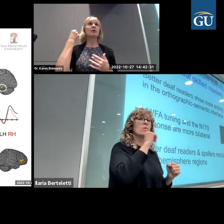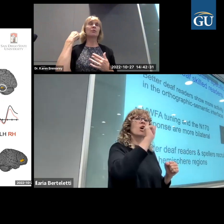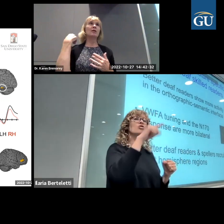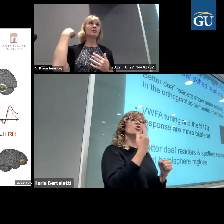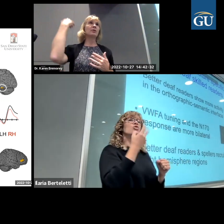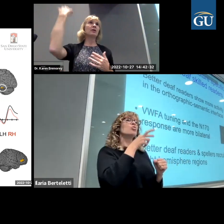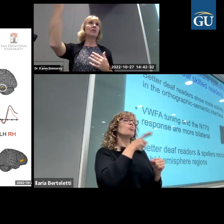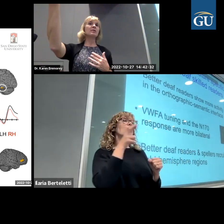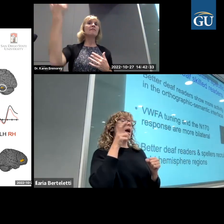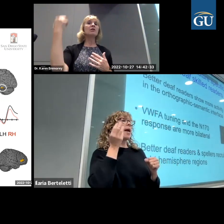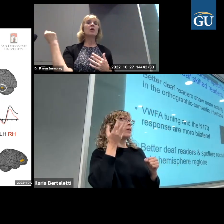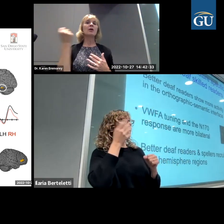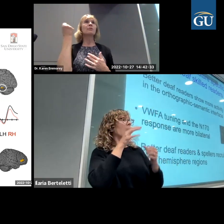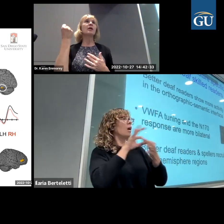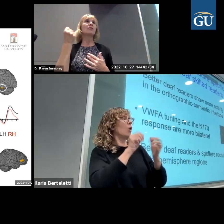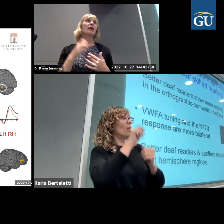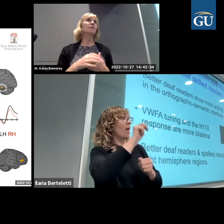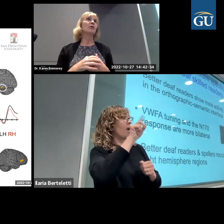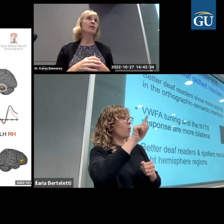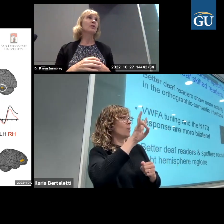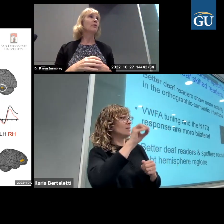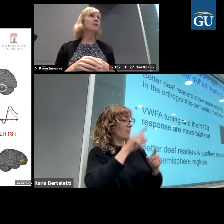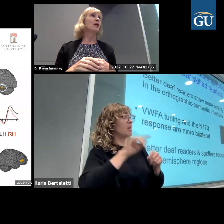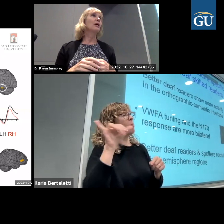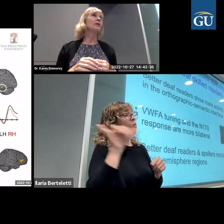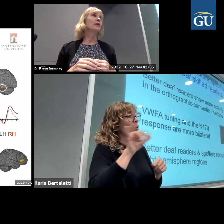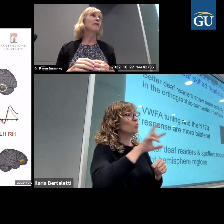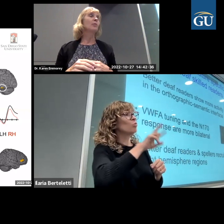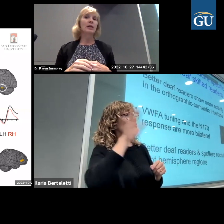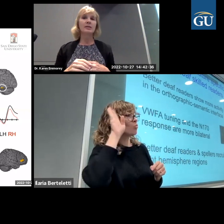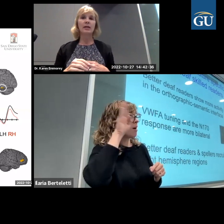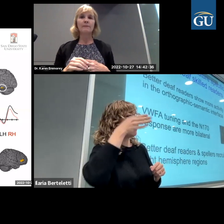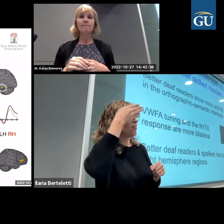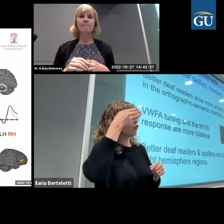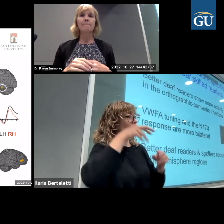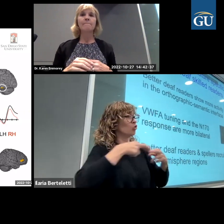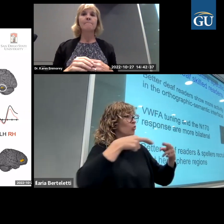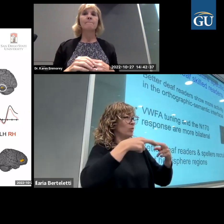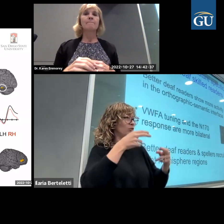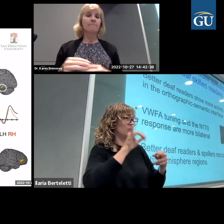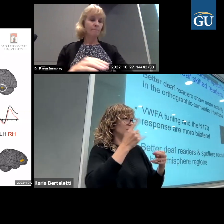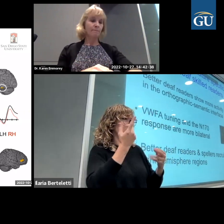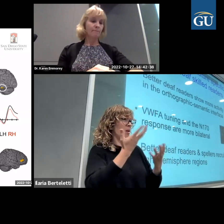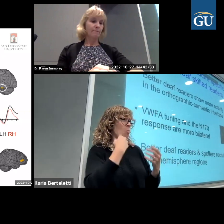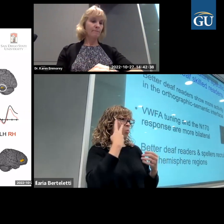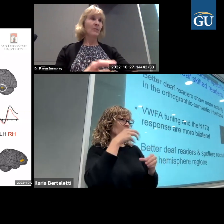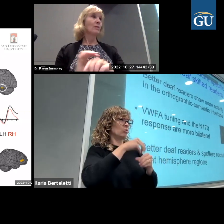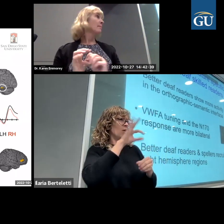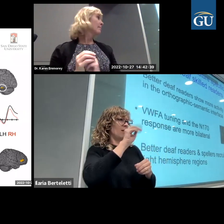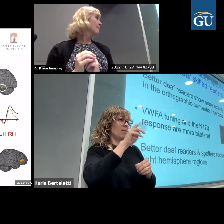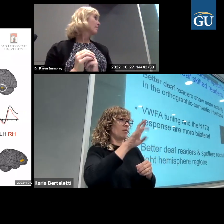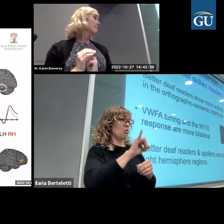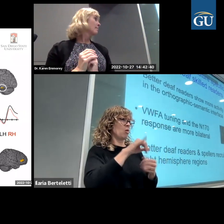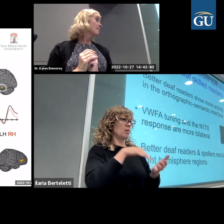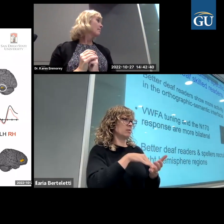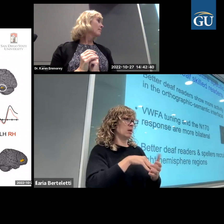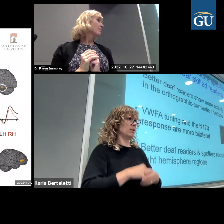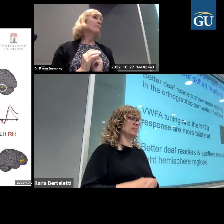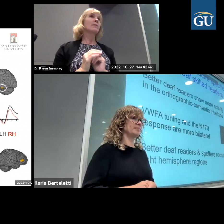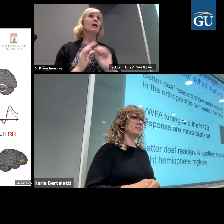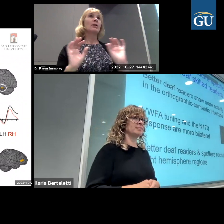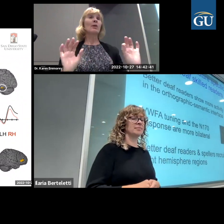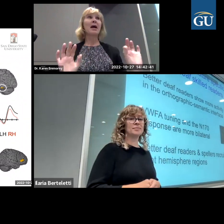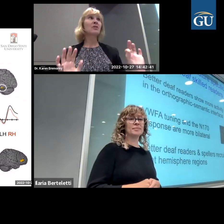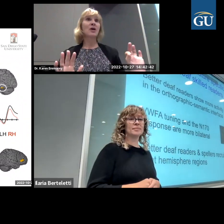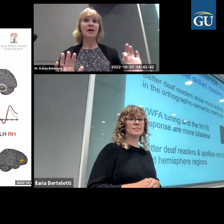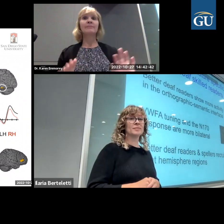So I have time. Um, because I want to just mention we've done some very recent work. I'm looking again at differences between deaf and hearing readers.